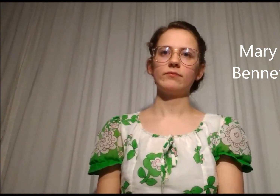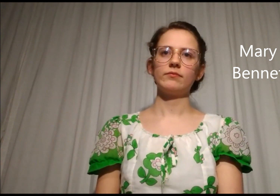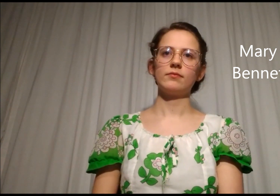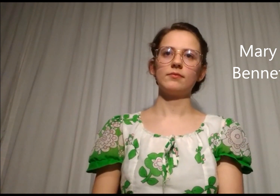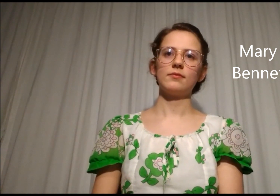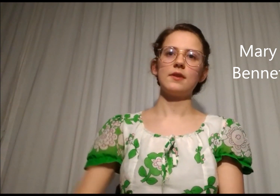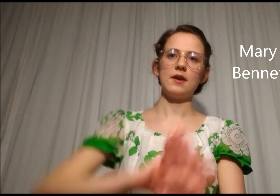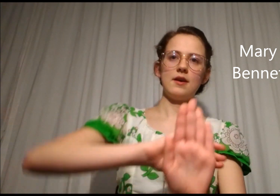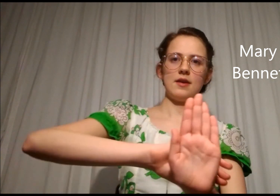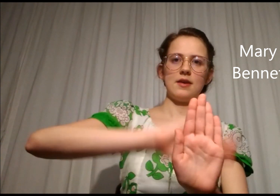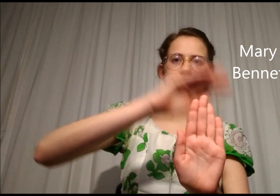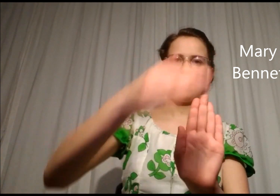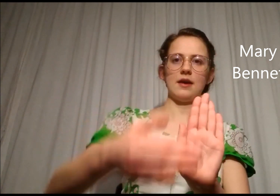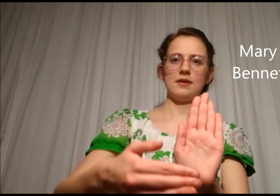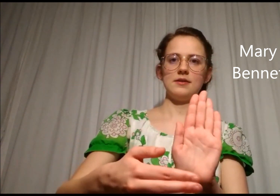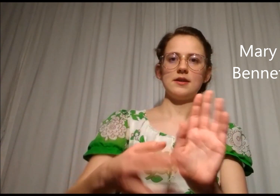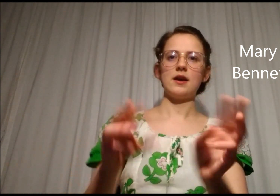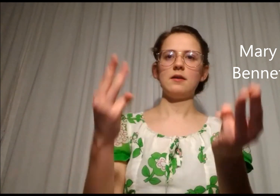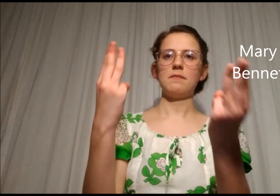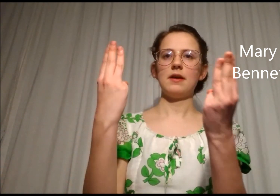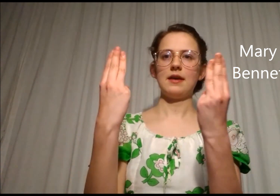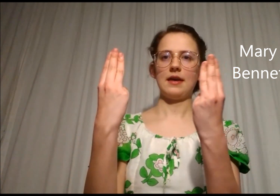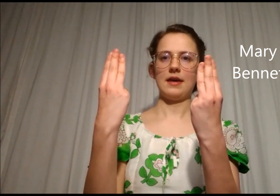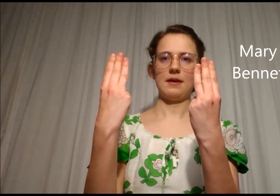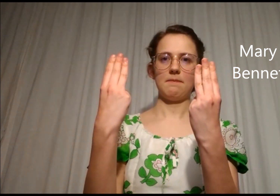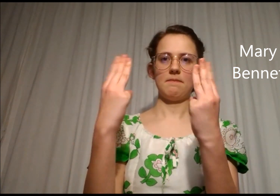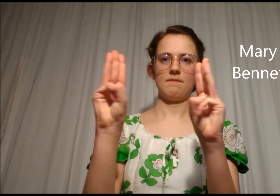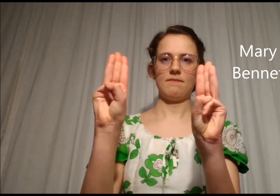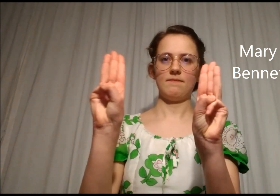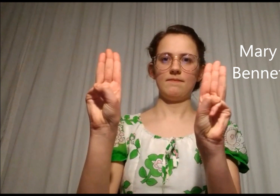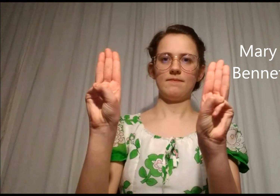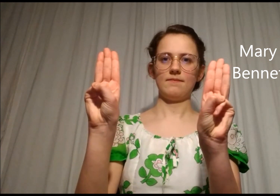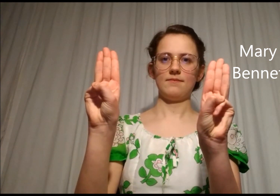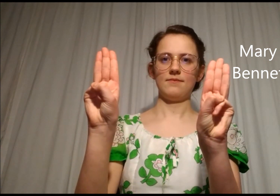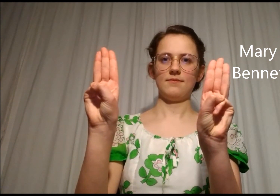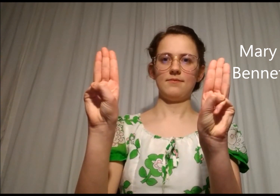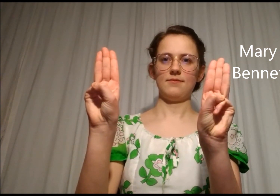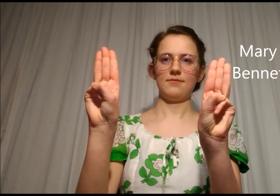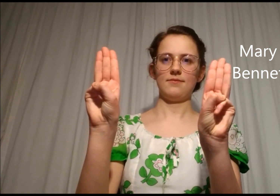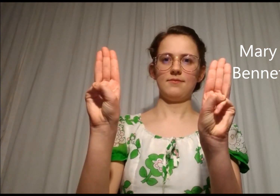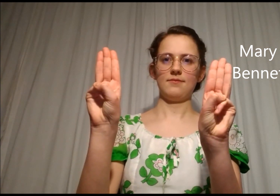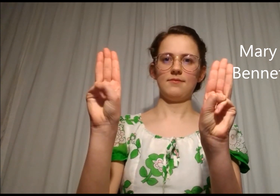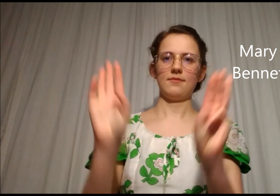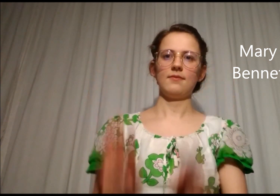Handshape: MM